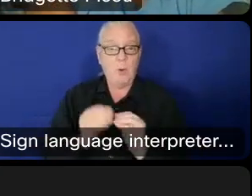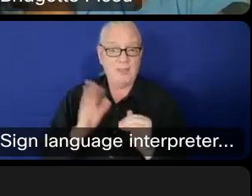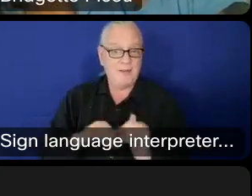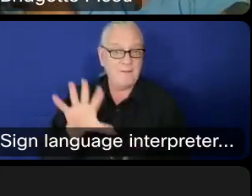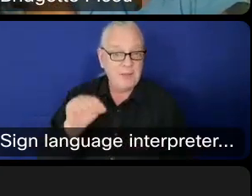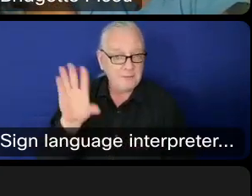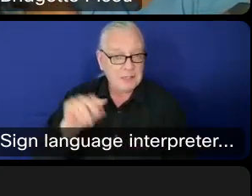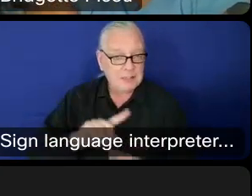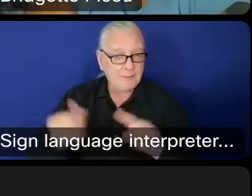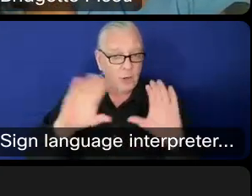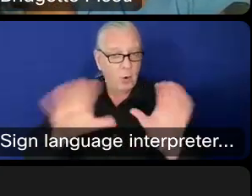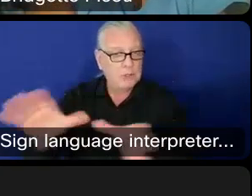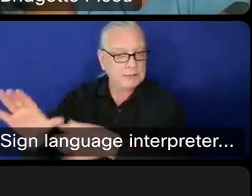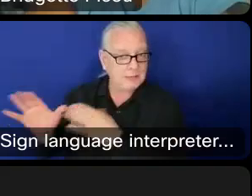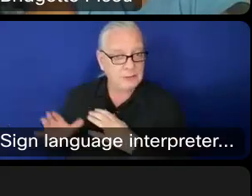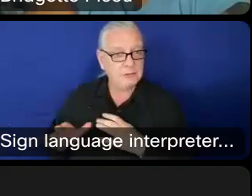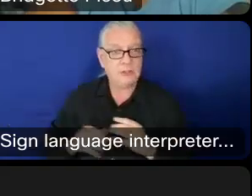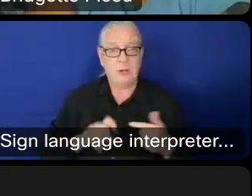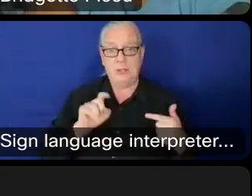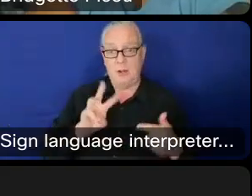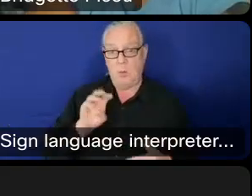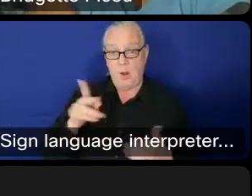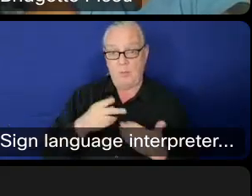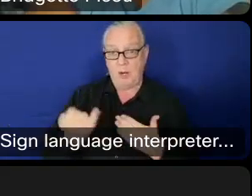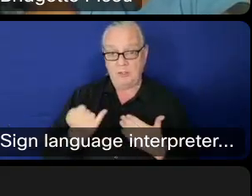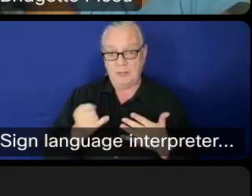website and click on our partners, there are additional